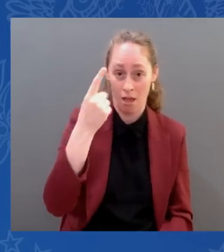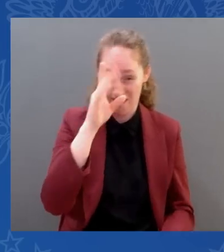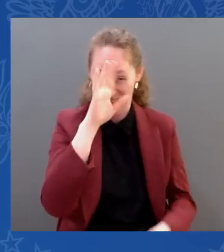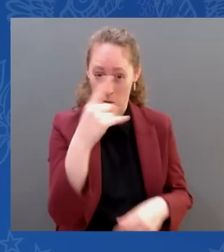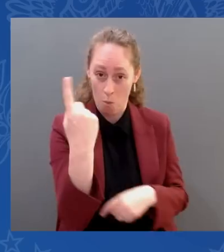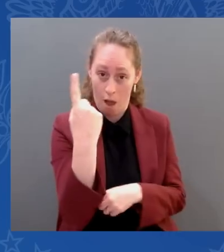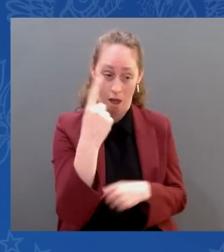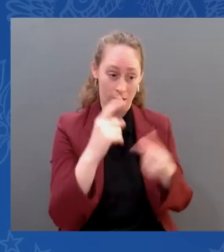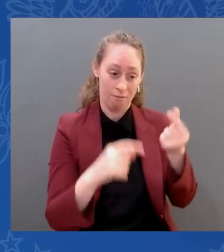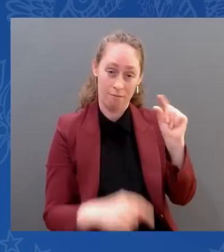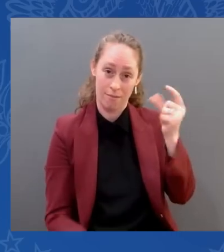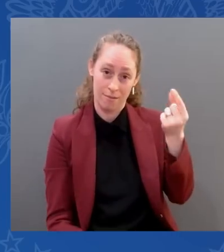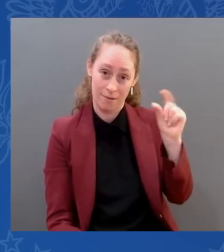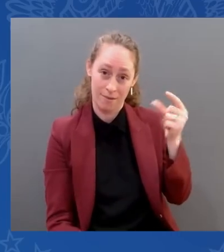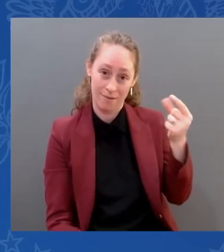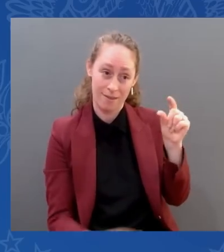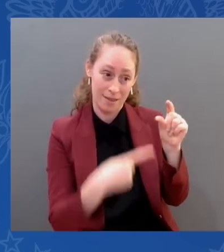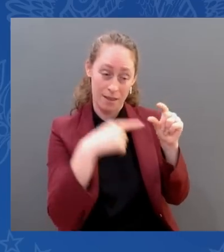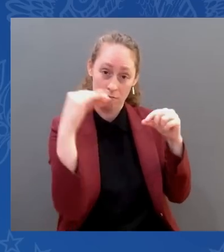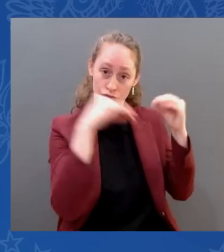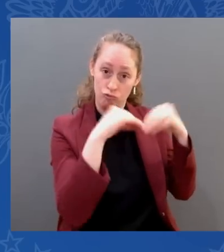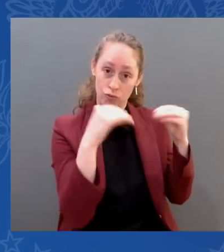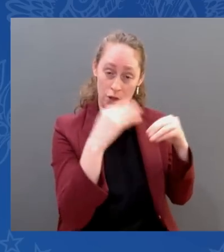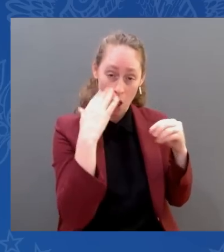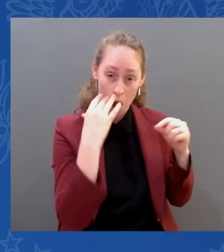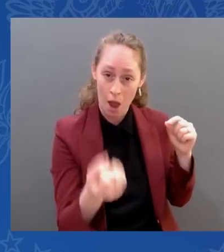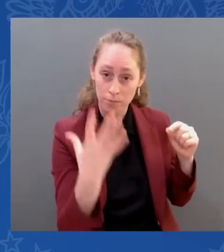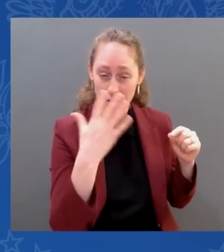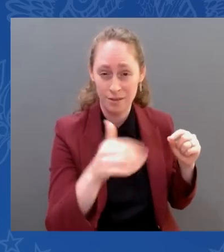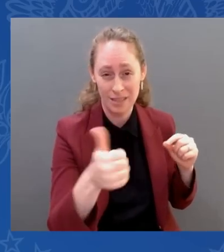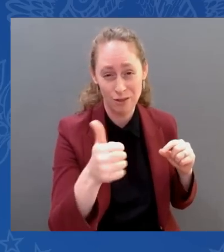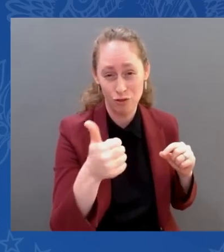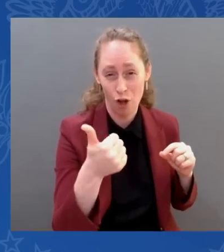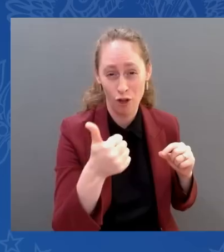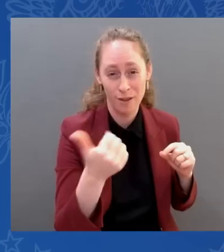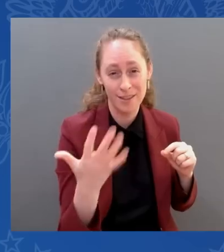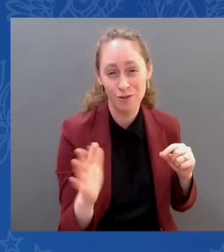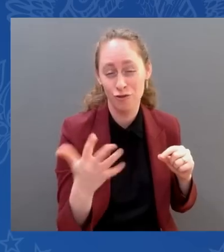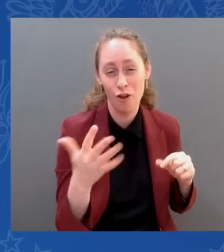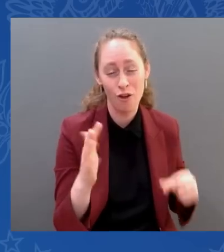No new research has been done since that was -- was invented. And the charging is outrageous.